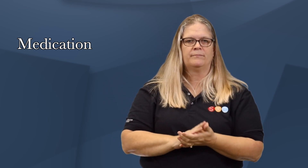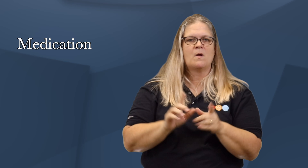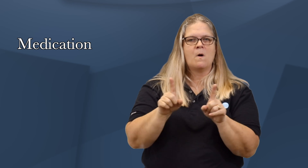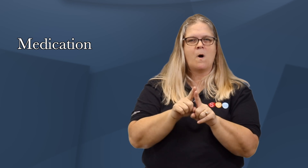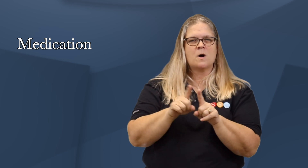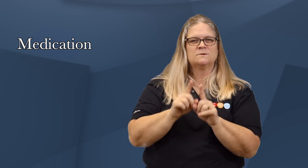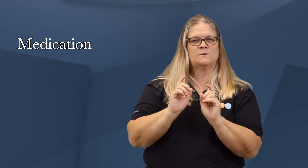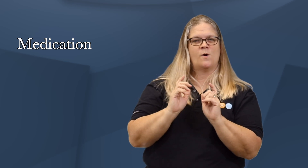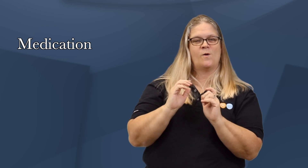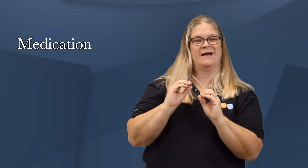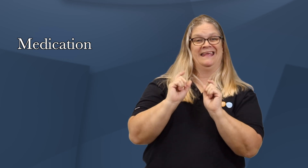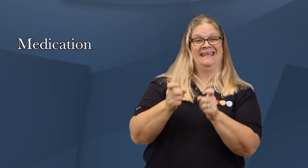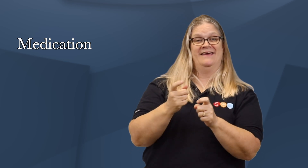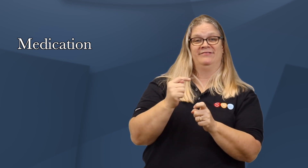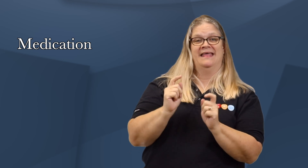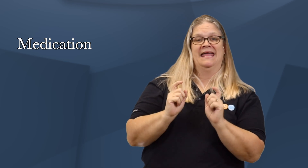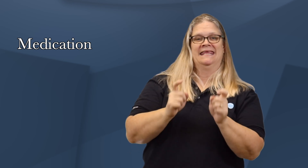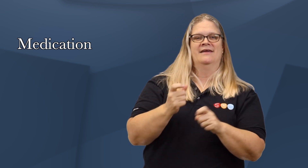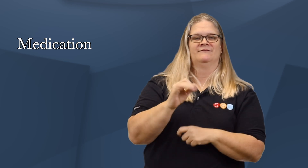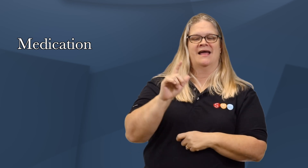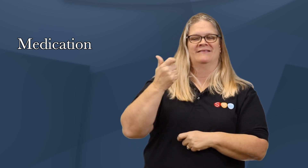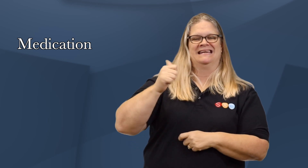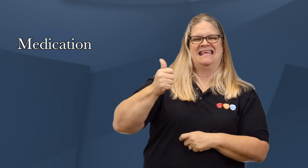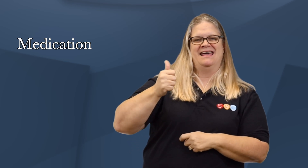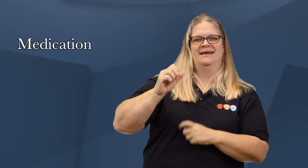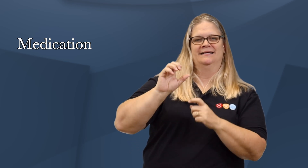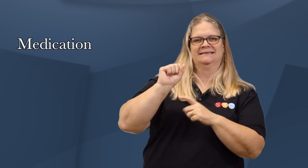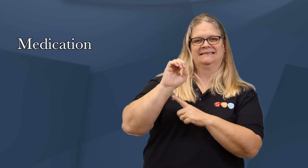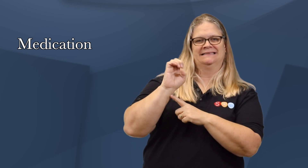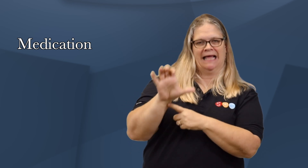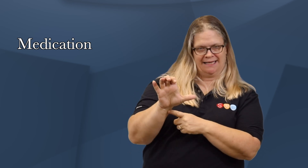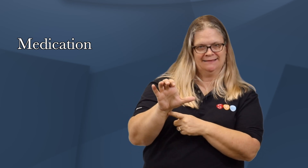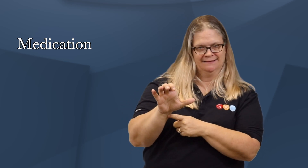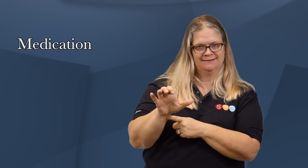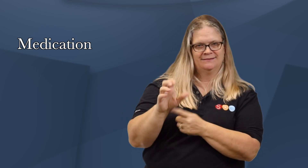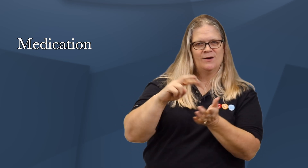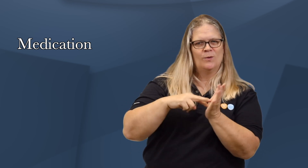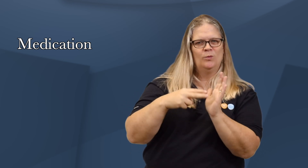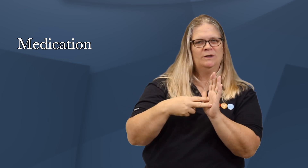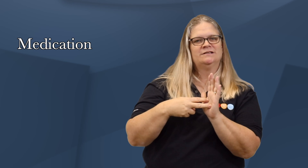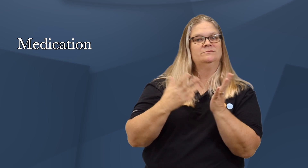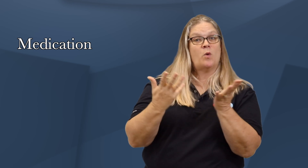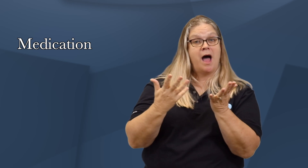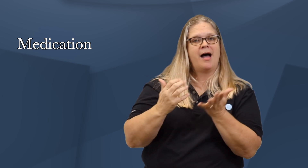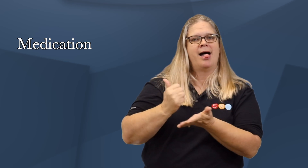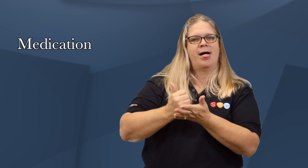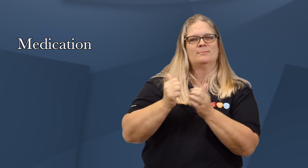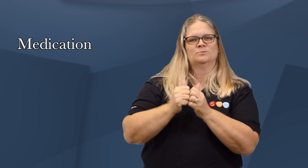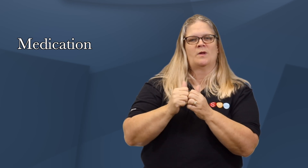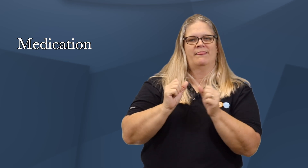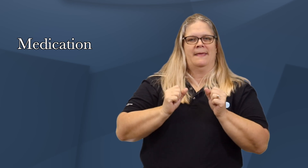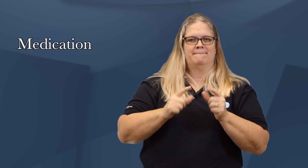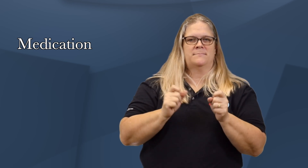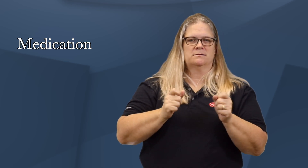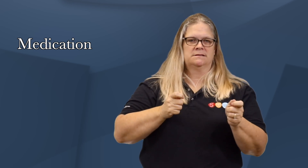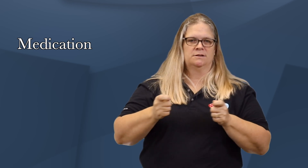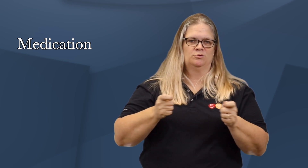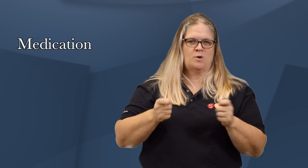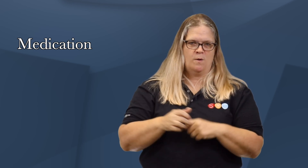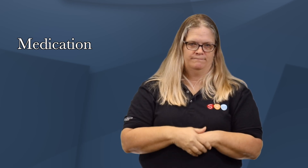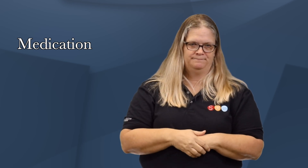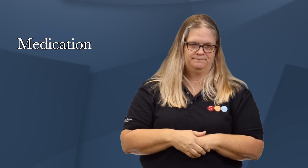and also gives the gift of what we call the 10 seconds, which helps with impulse control,